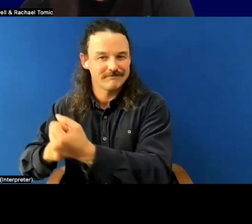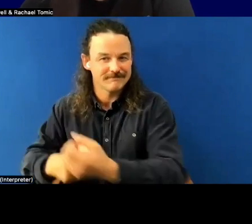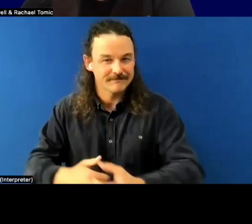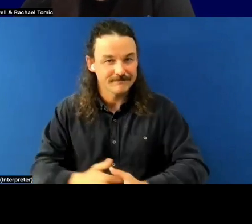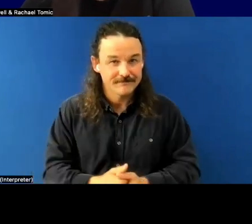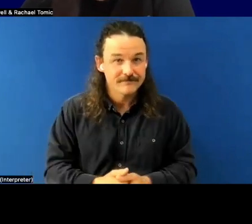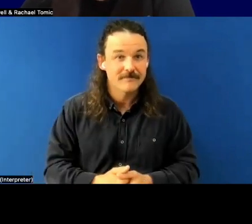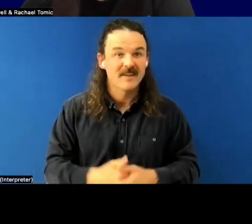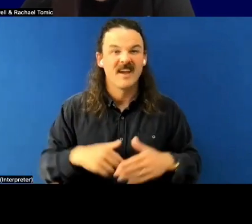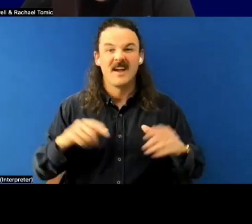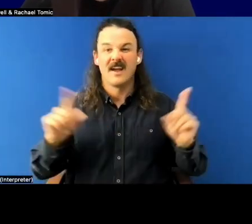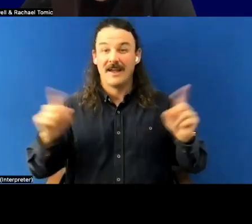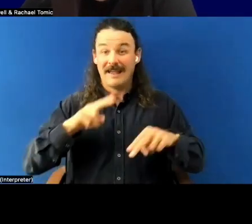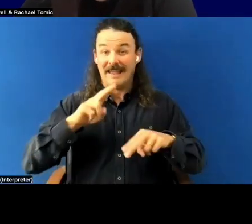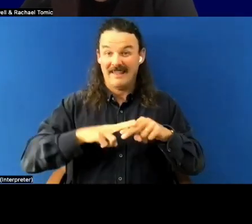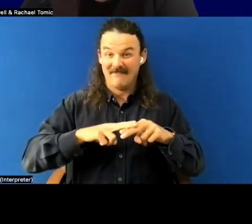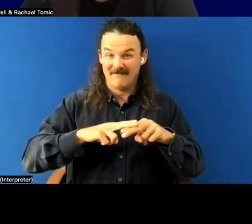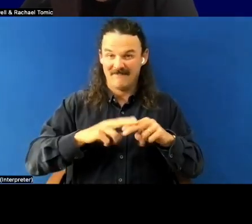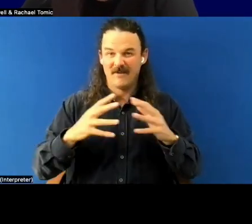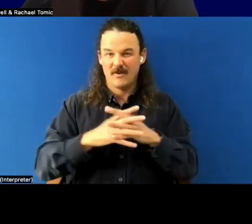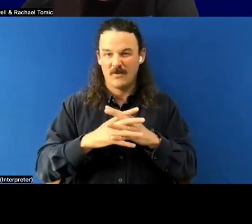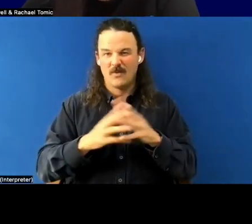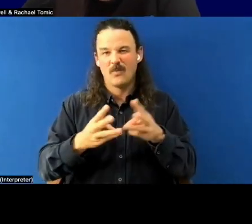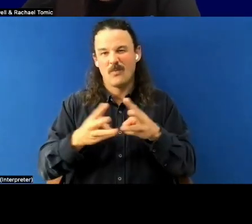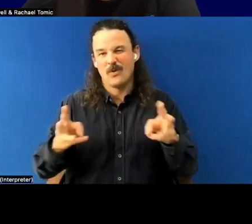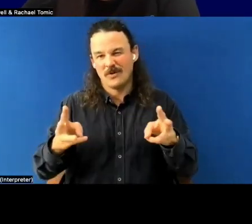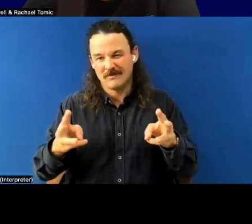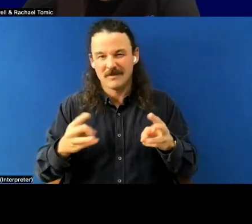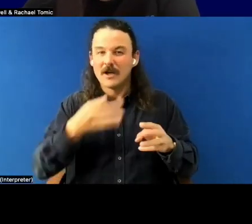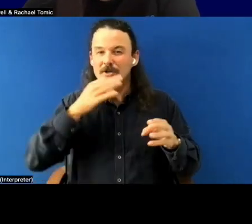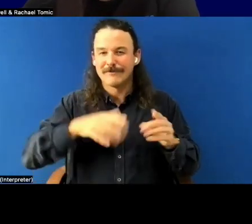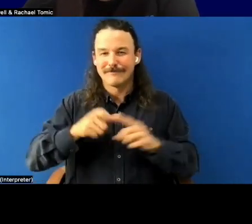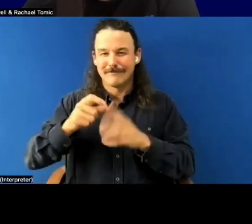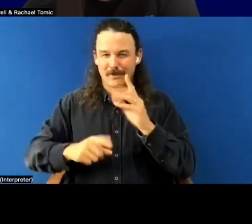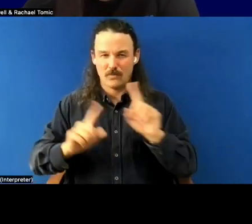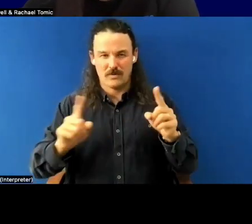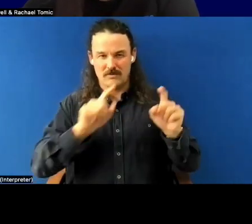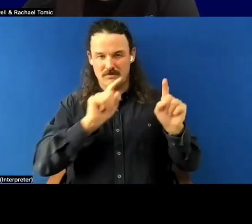Childhood Disability". On the slide there is a picture of the ICF model that Rachael